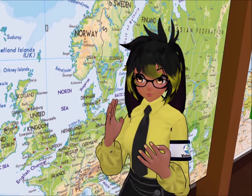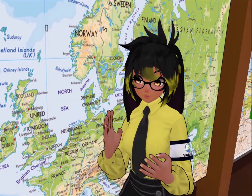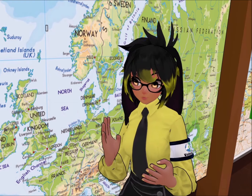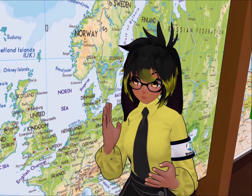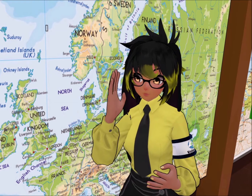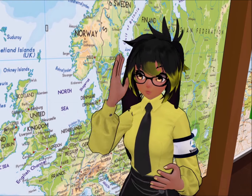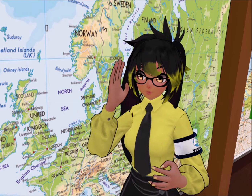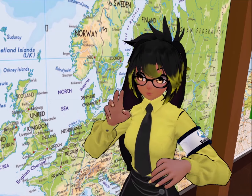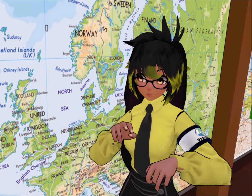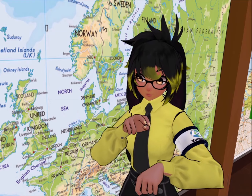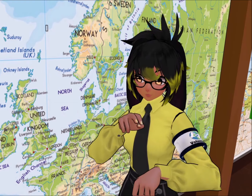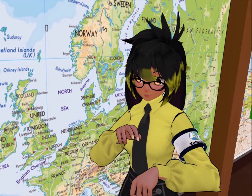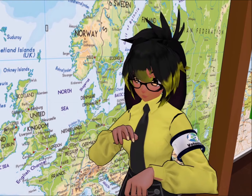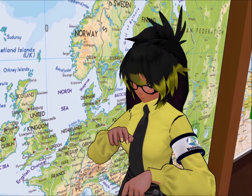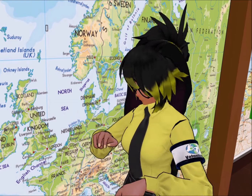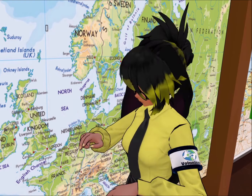North Ireland